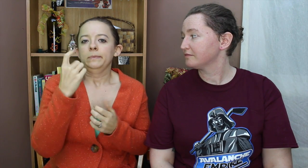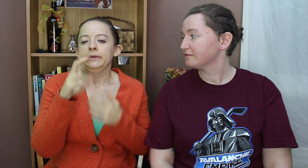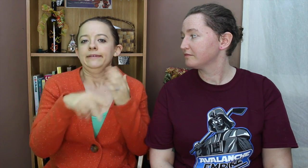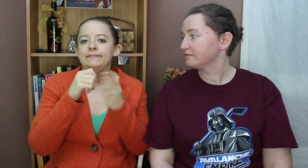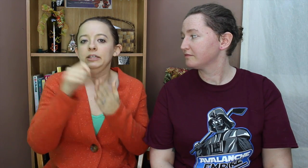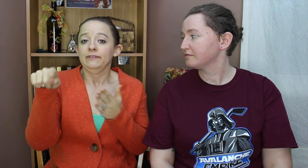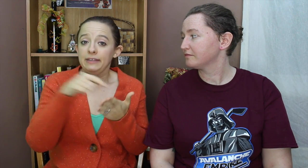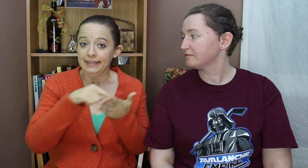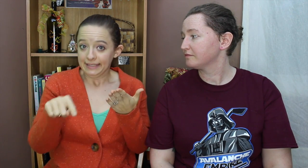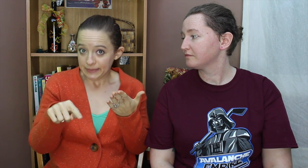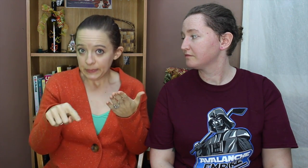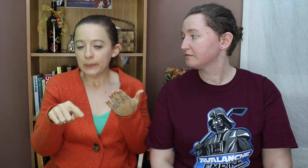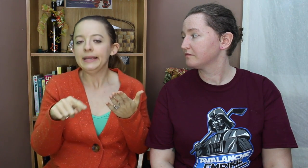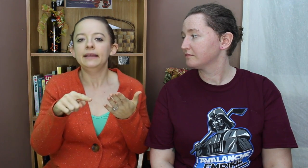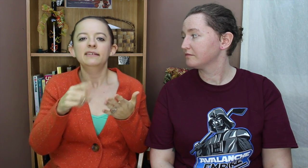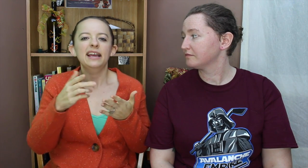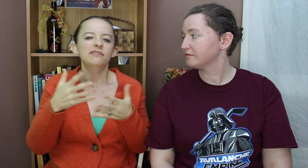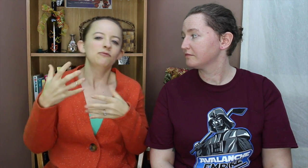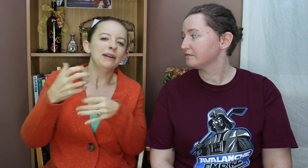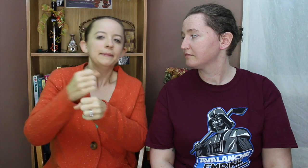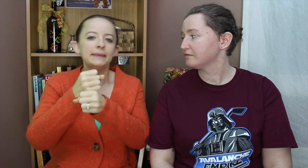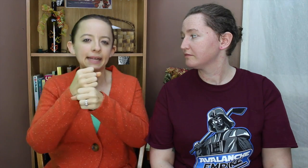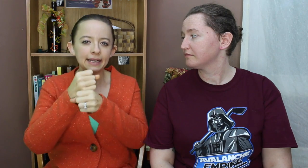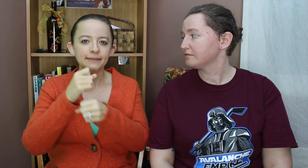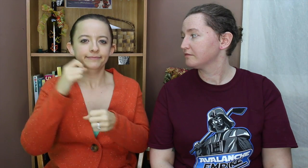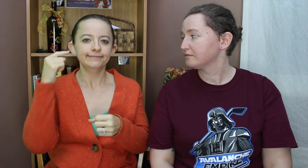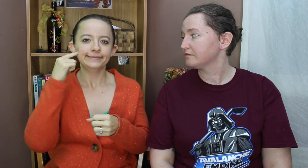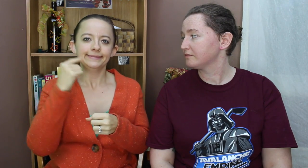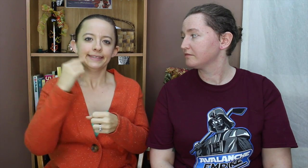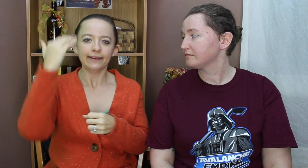we will have one more video this week and kind of just kind of wrap up